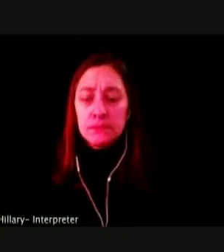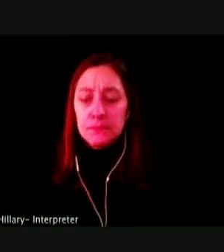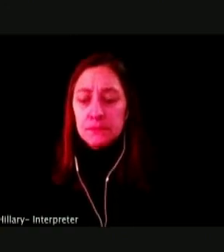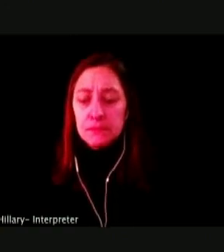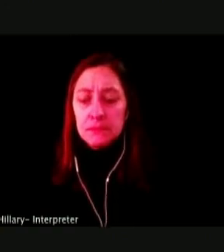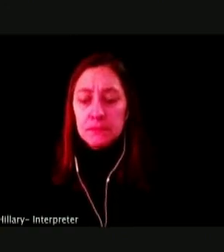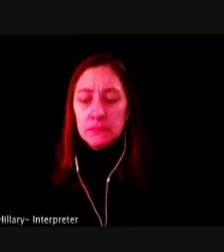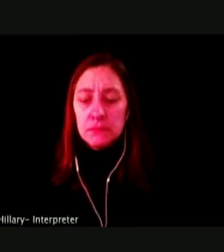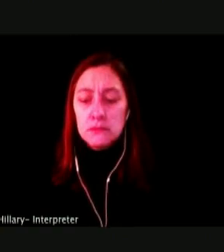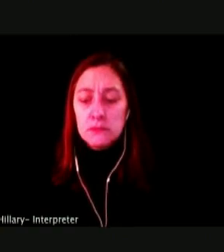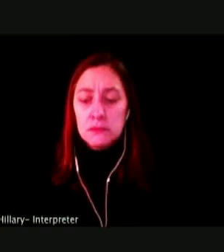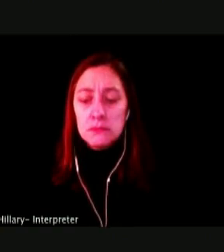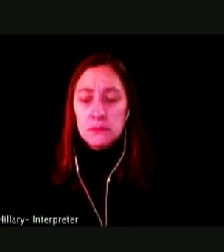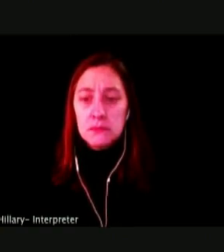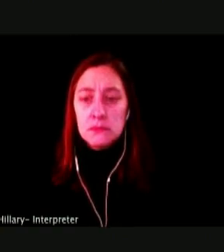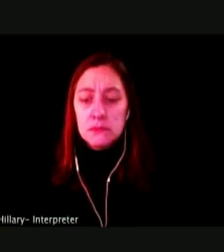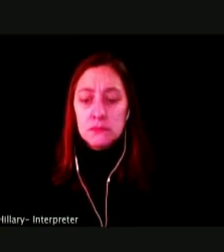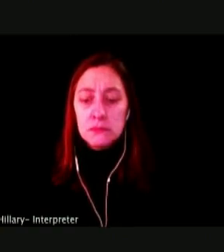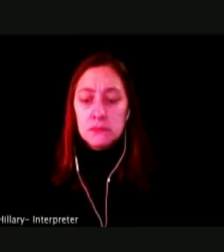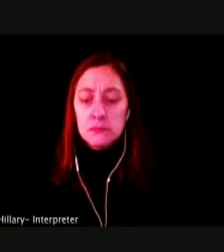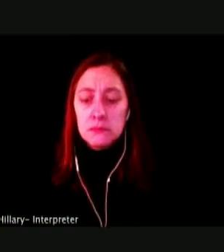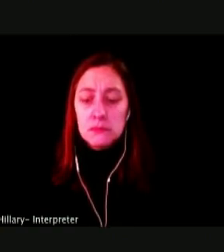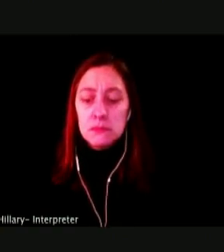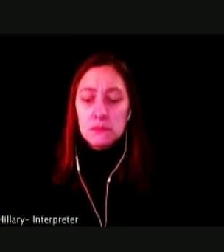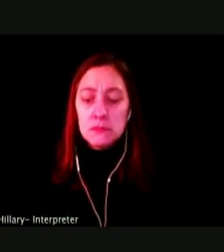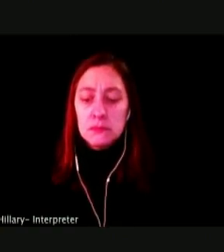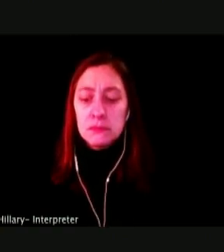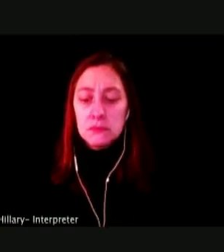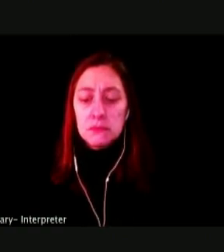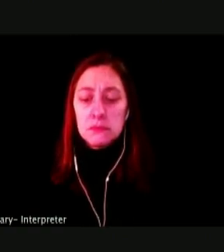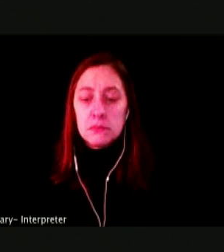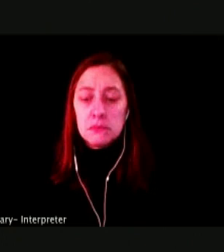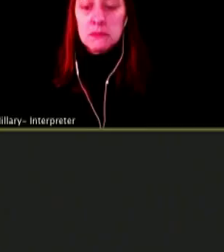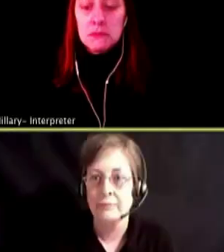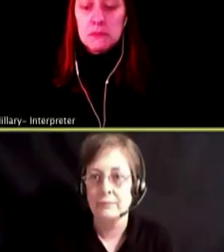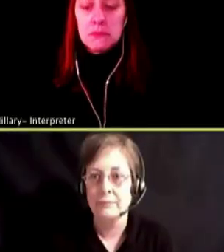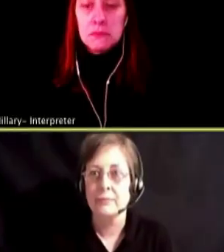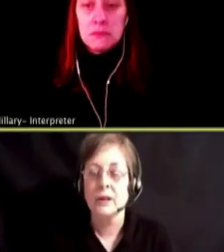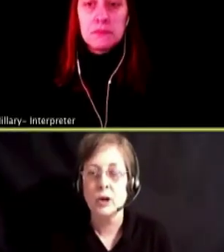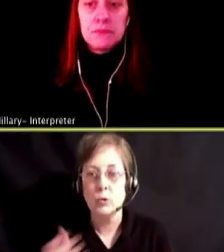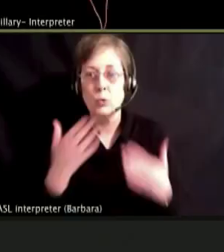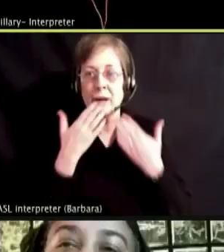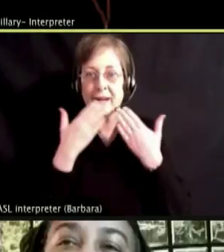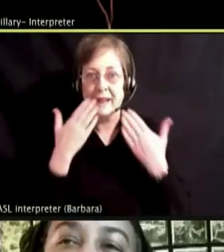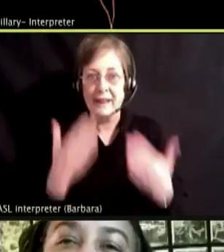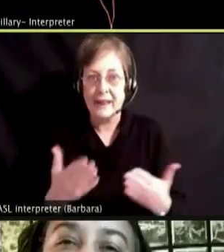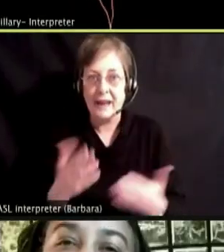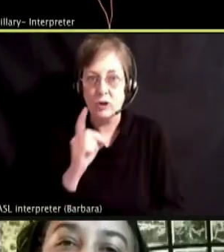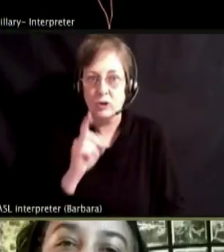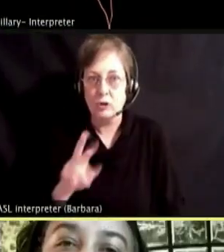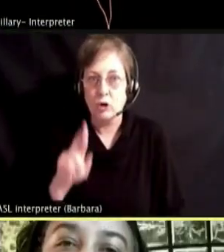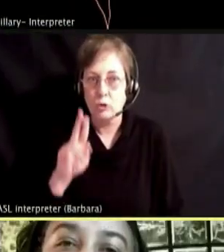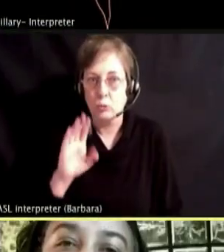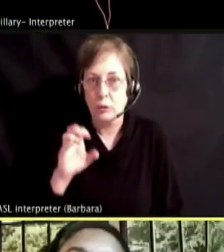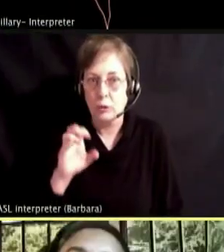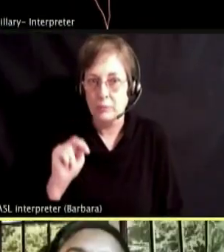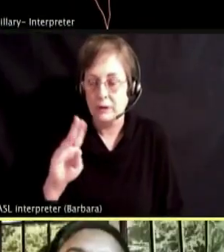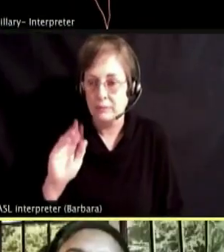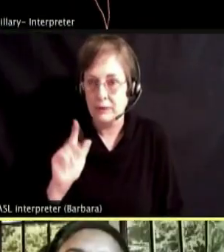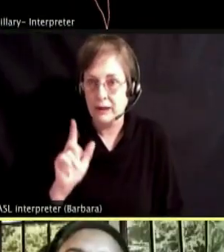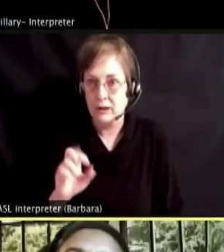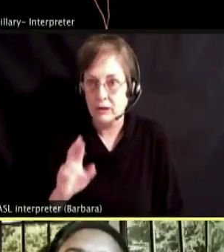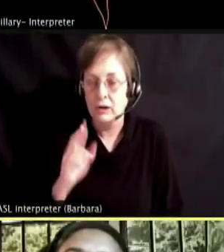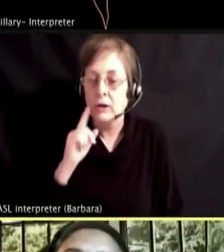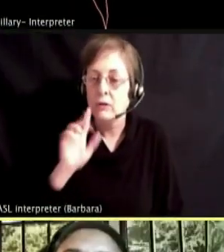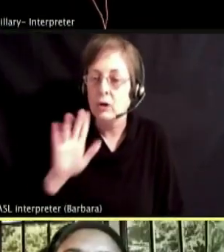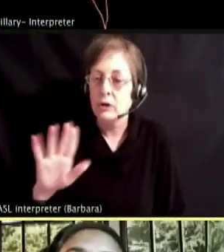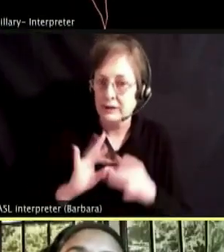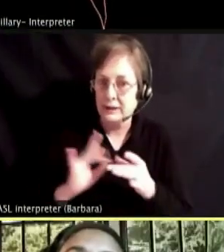WE WANT TO THANK DOCTOR RUBEN BAYLOR FOR THOSE INSPIRING THOUGHTS AND ACTION STEPS.